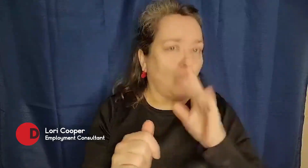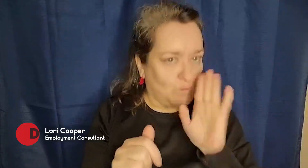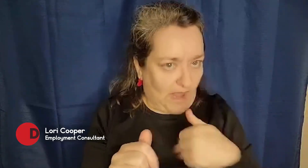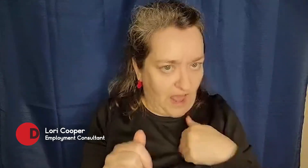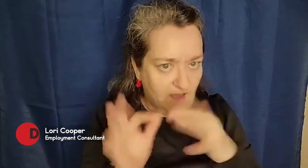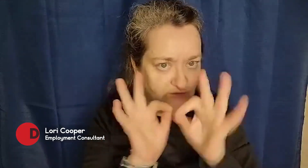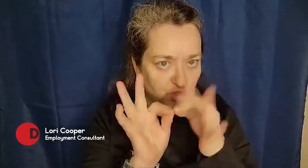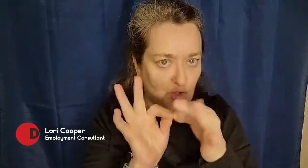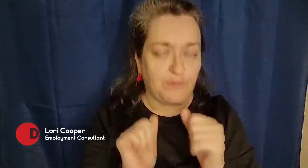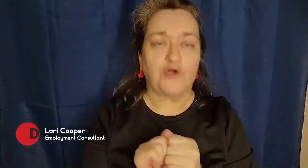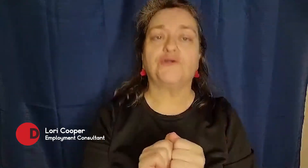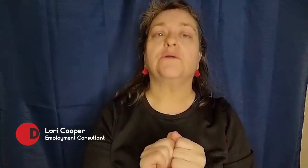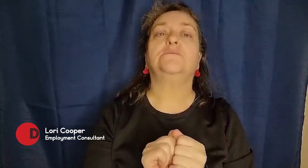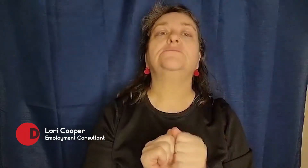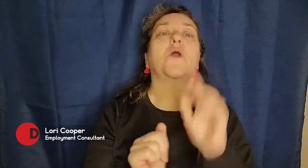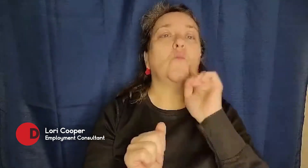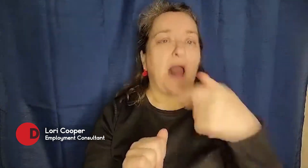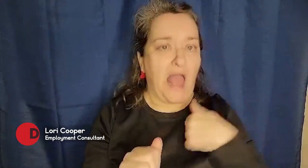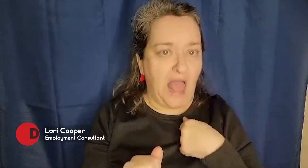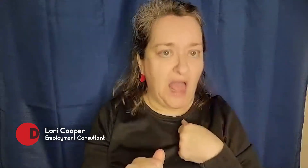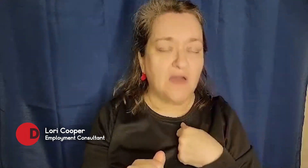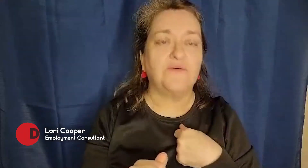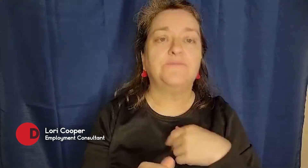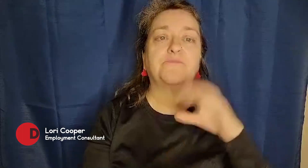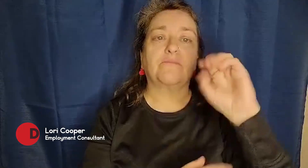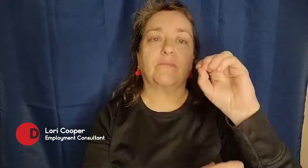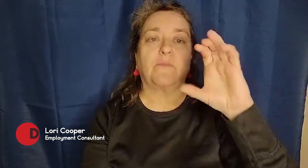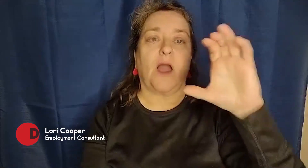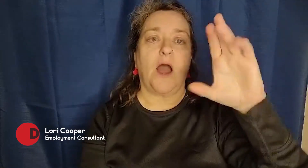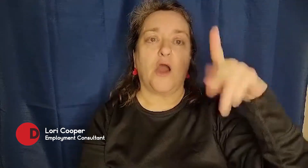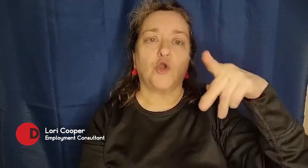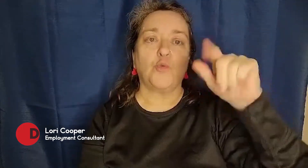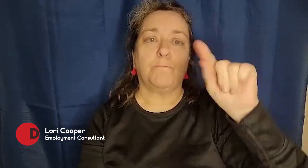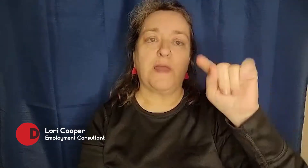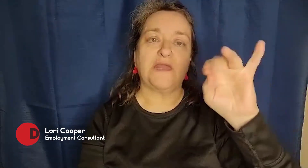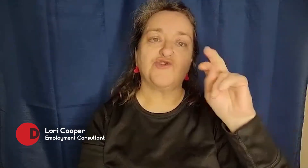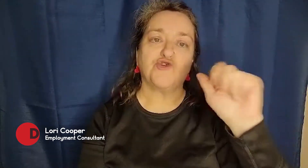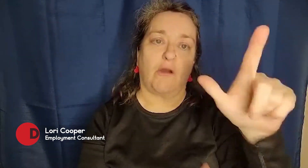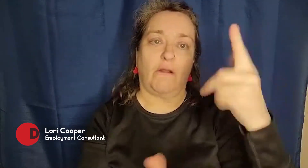The program will provide interpreters and occupational